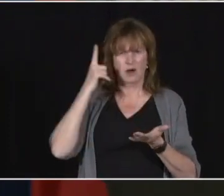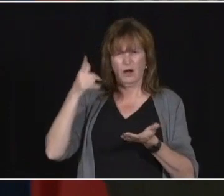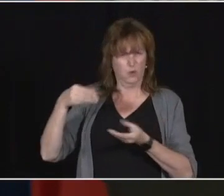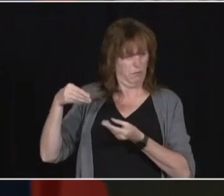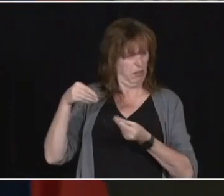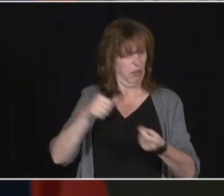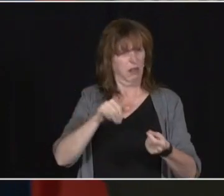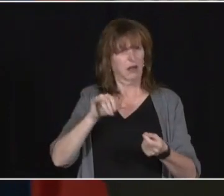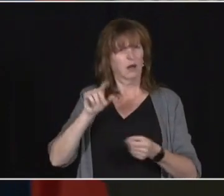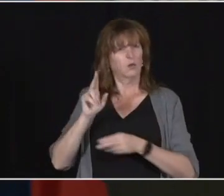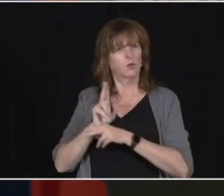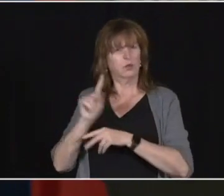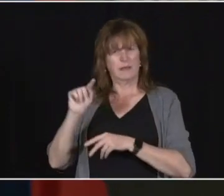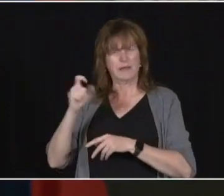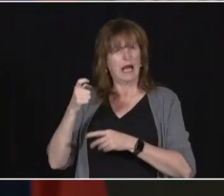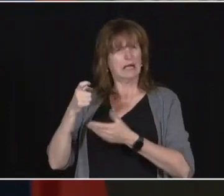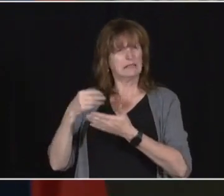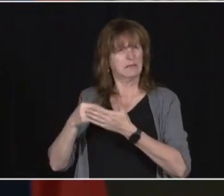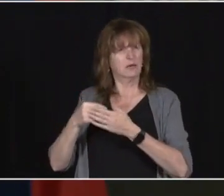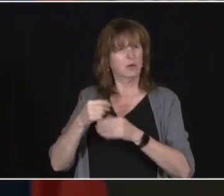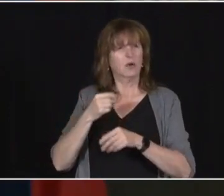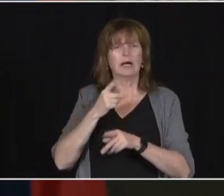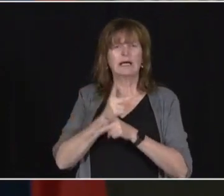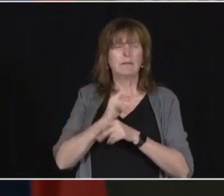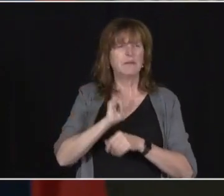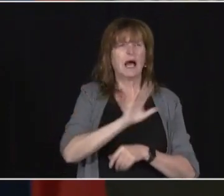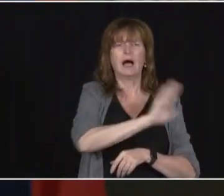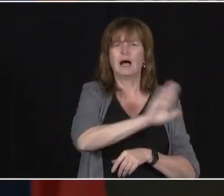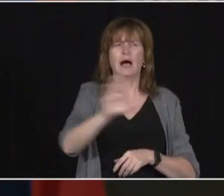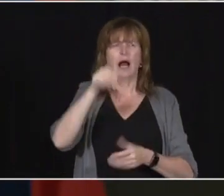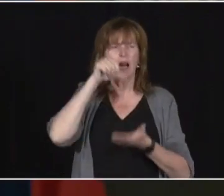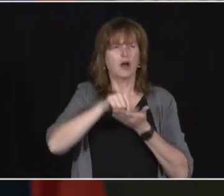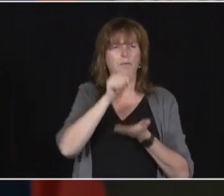ongoing to the courts.